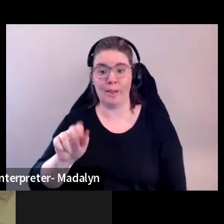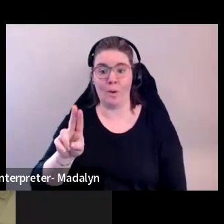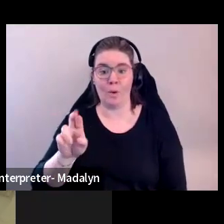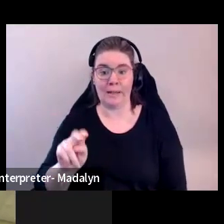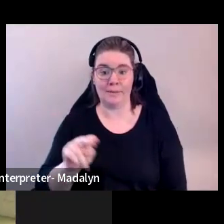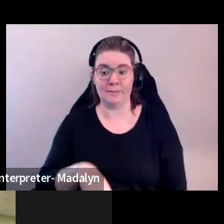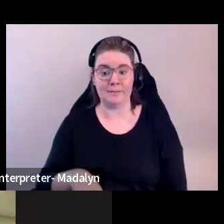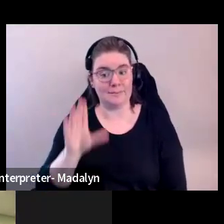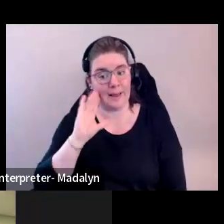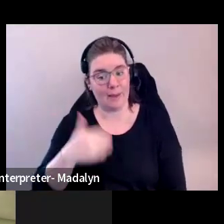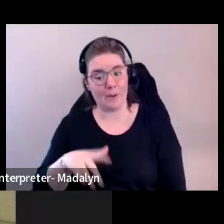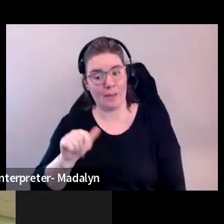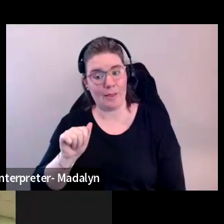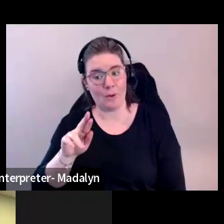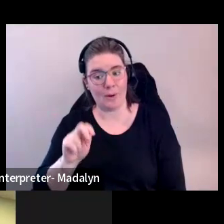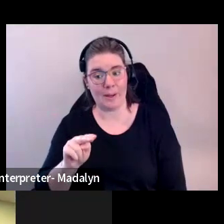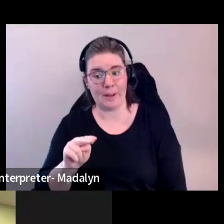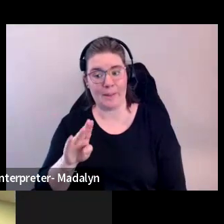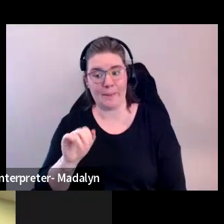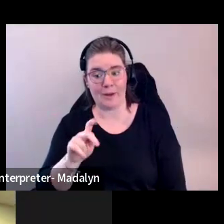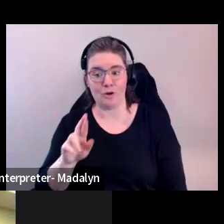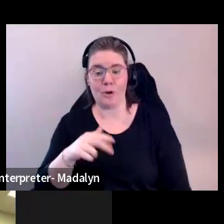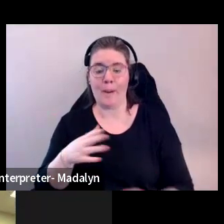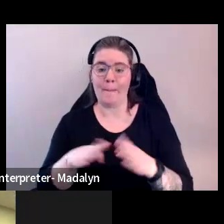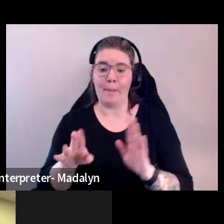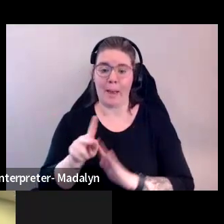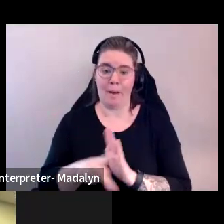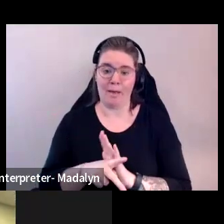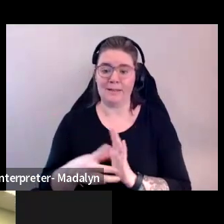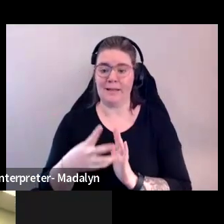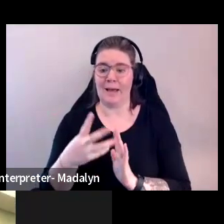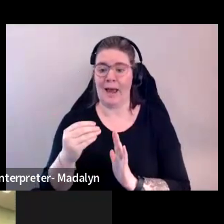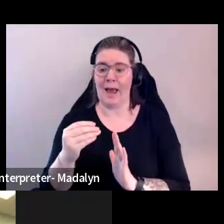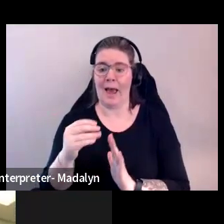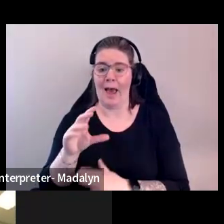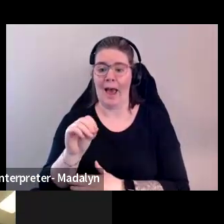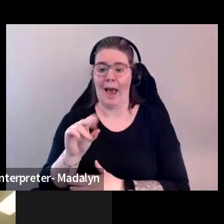Lauren Baker: Hi Lauren, Baker, public policy and outreach specialist for disability network, eastern Michigan.